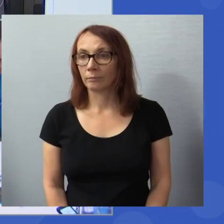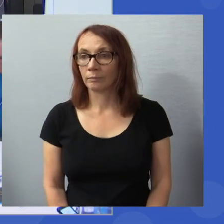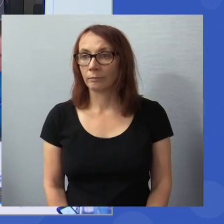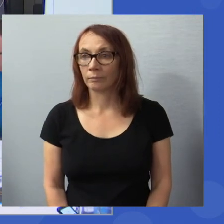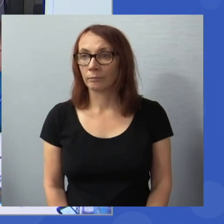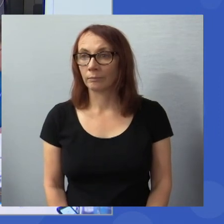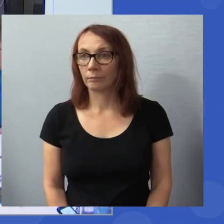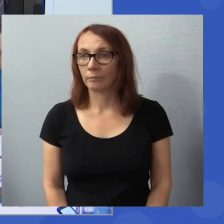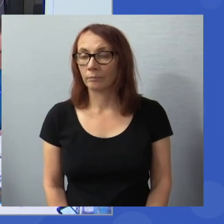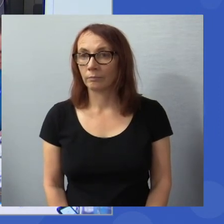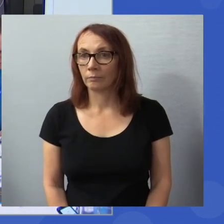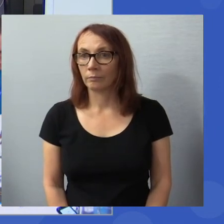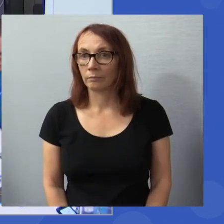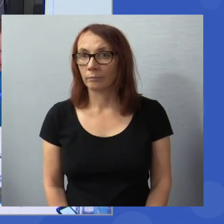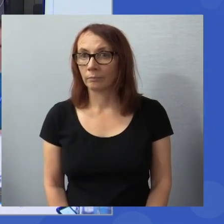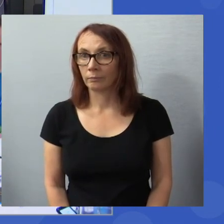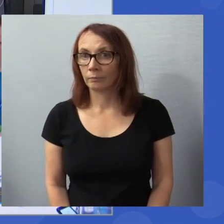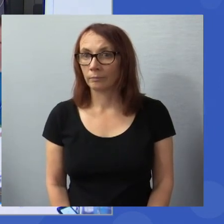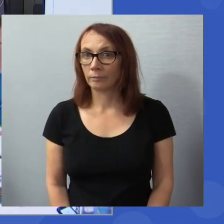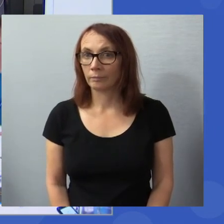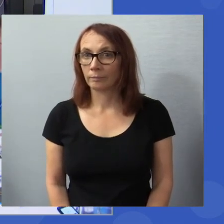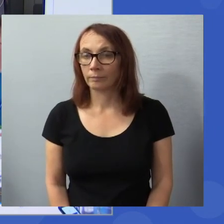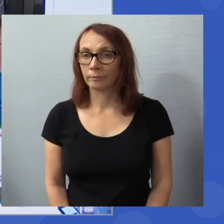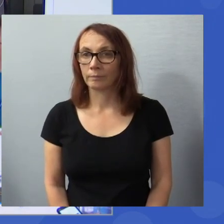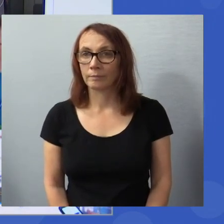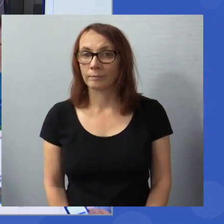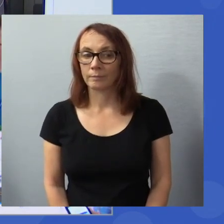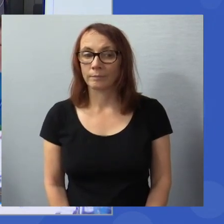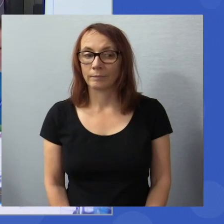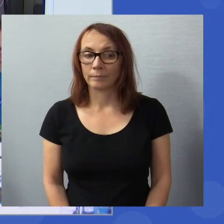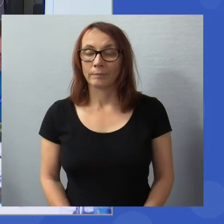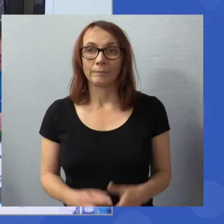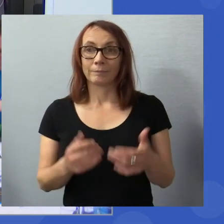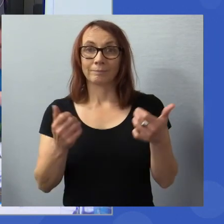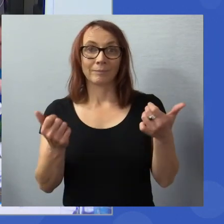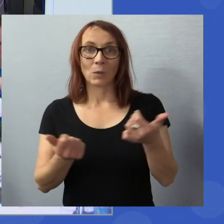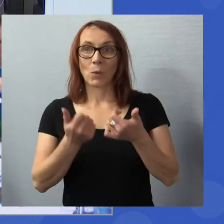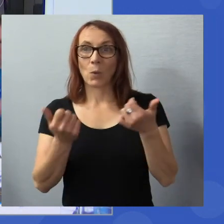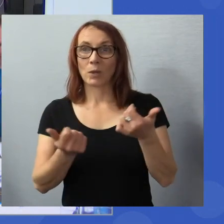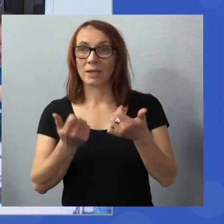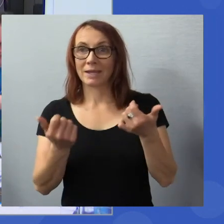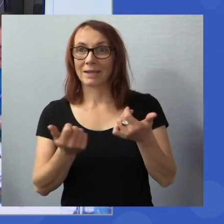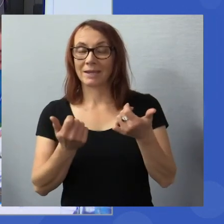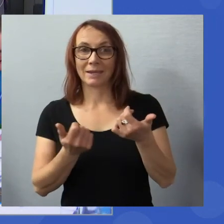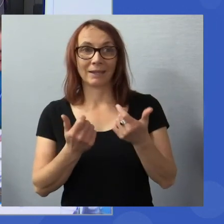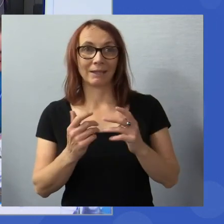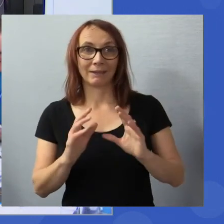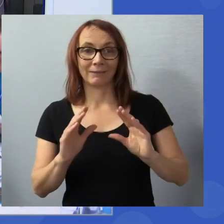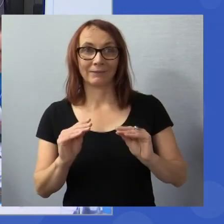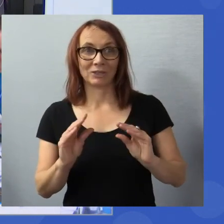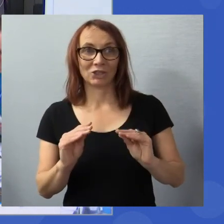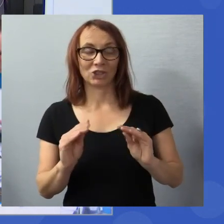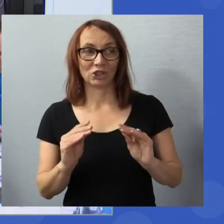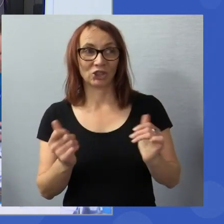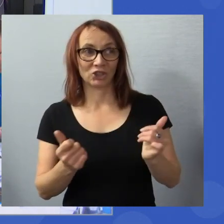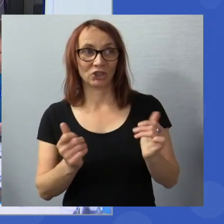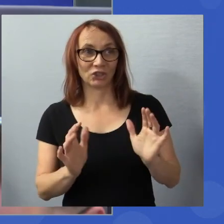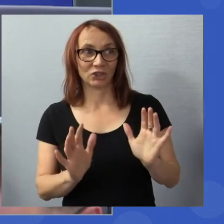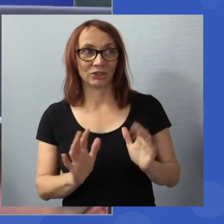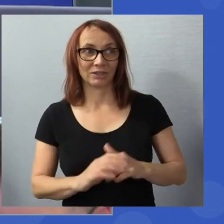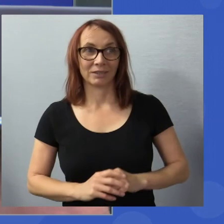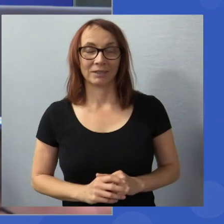wrap up your conversations piece we haven't got too long left really thank